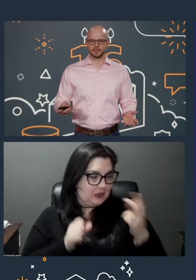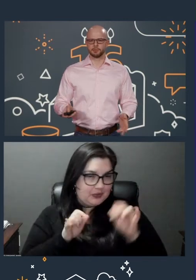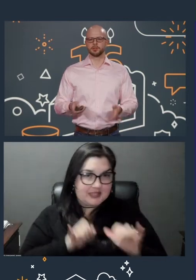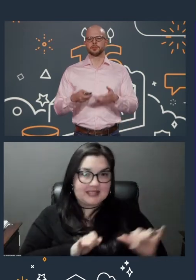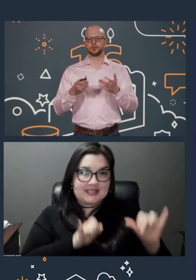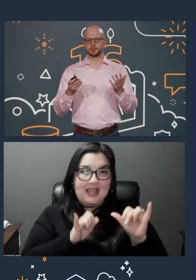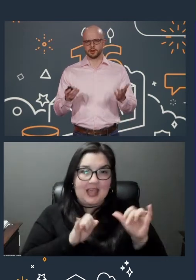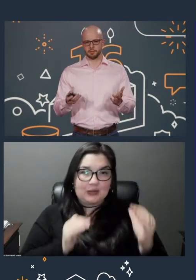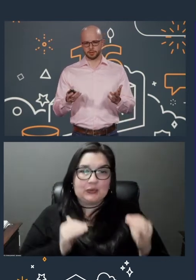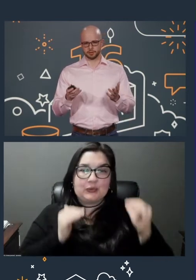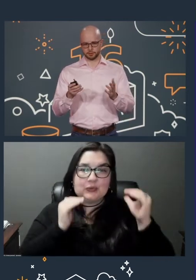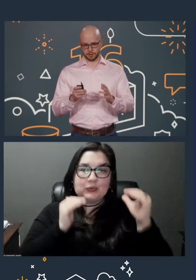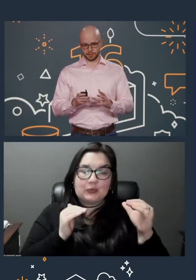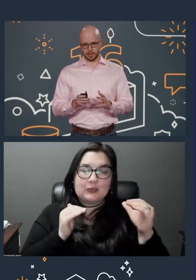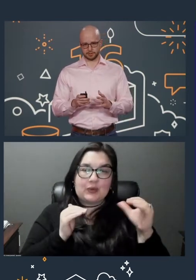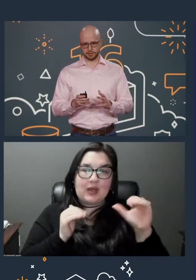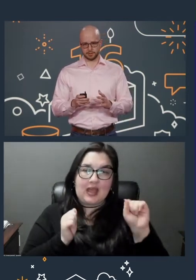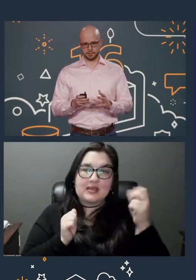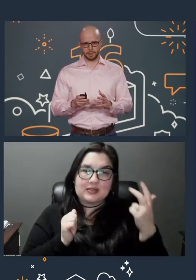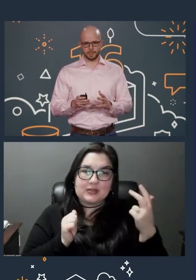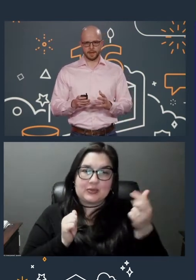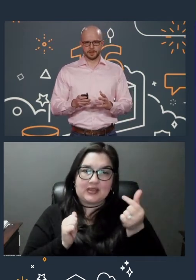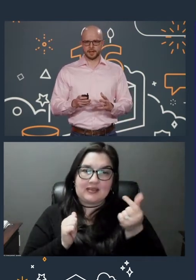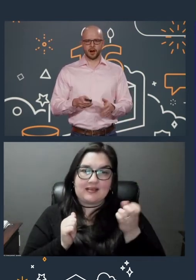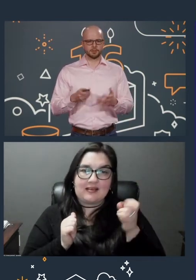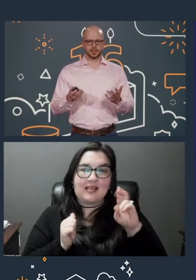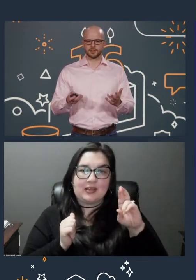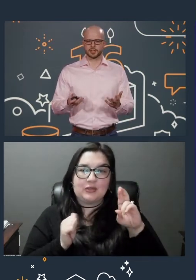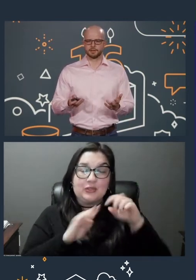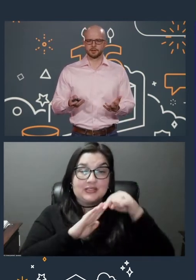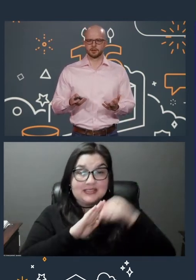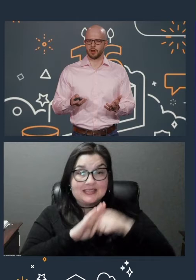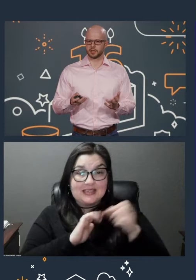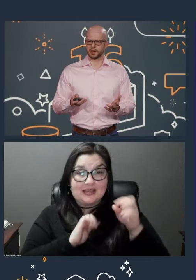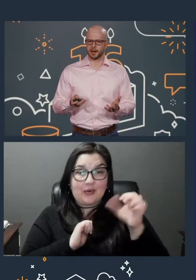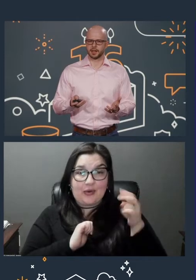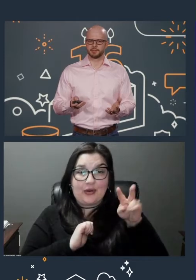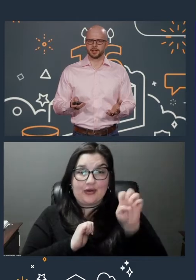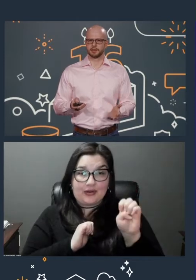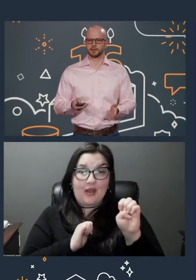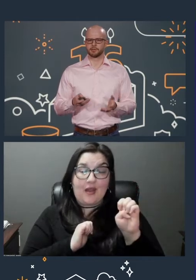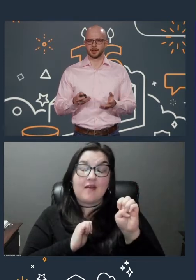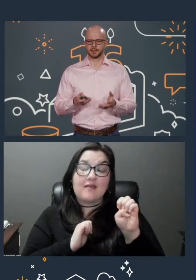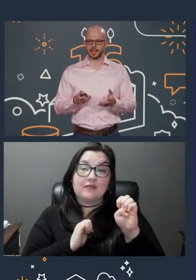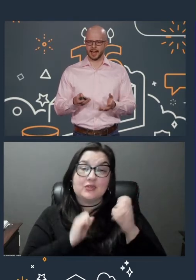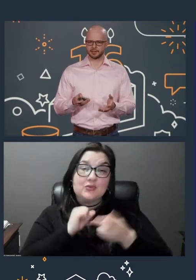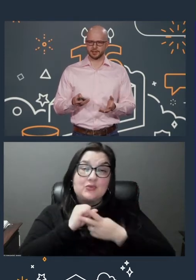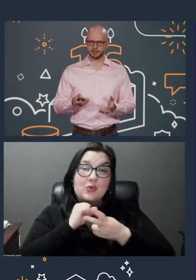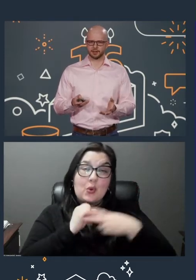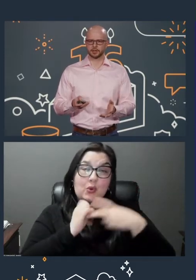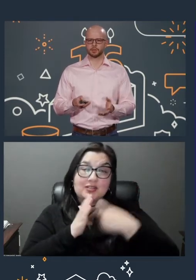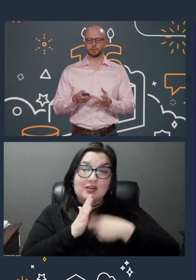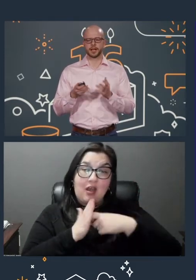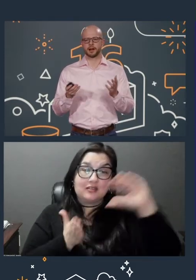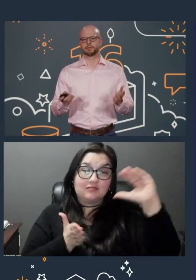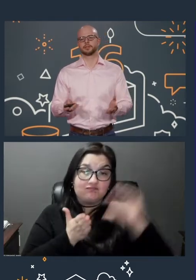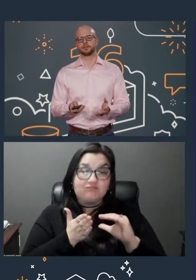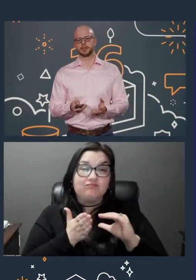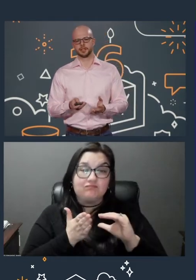they reduce their monthly storage cost, and objects that are kept for a long time and that are rarely accessed are a great opportunity